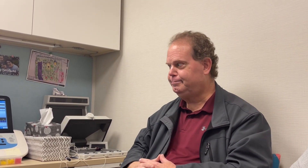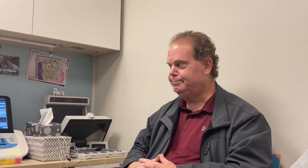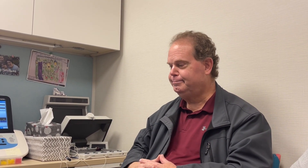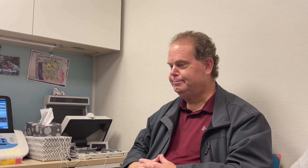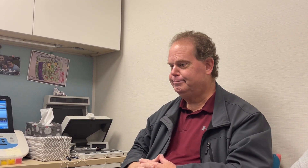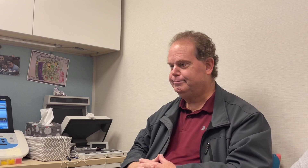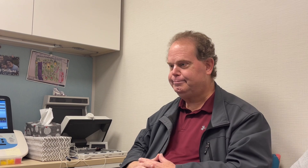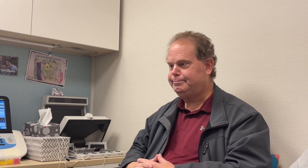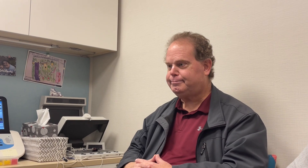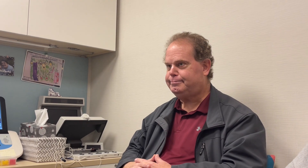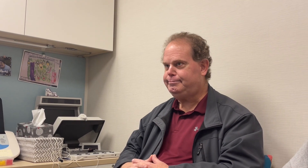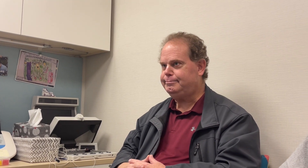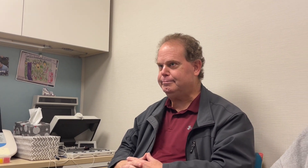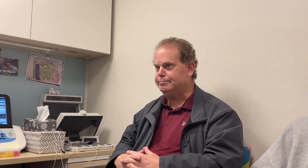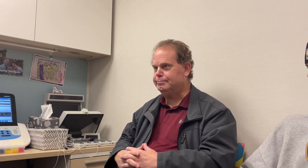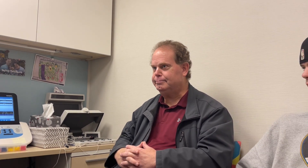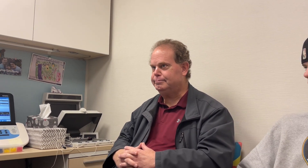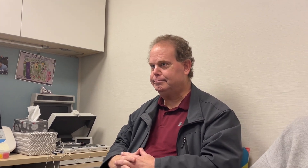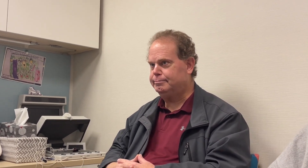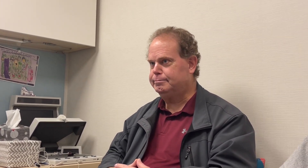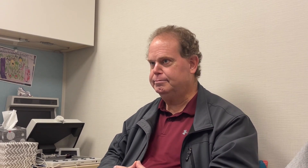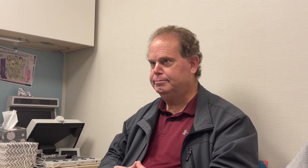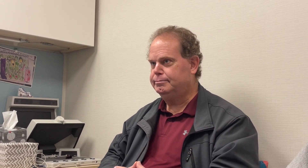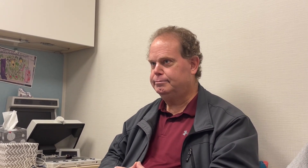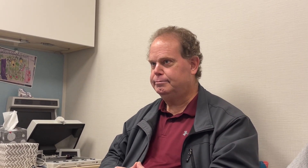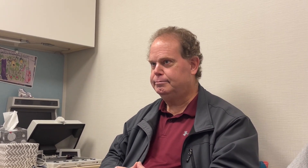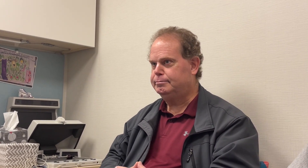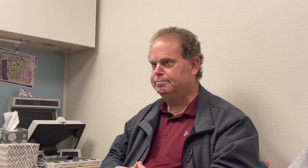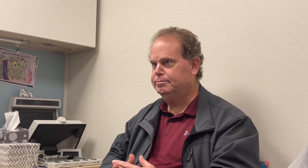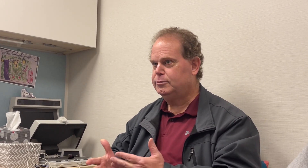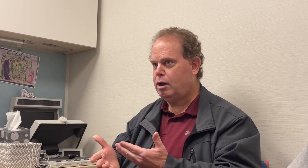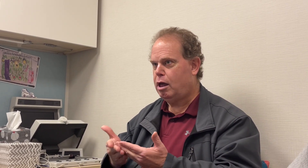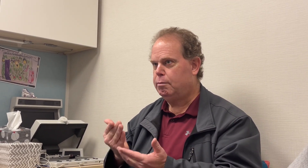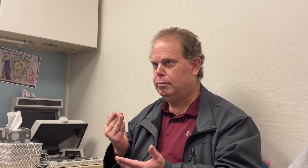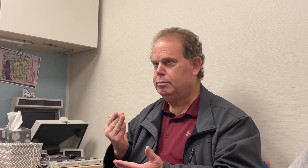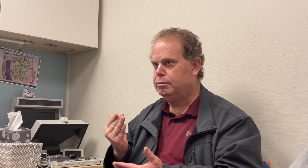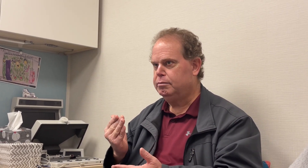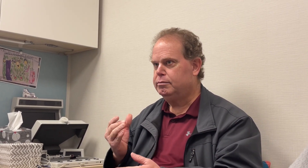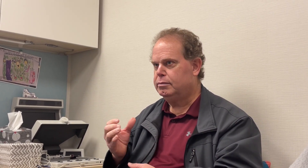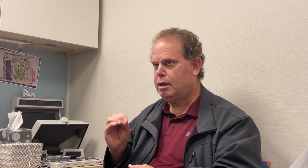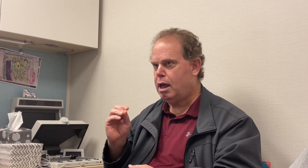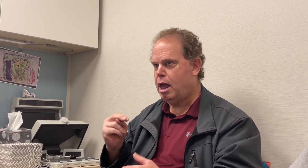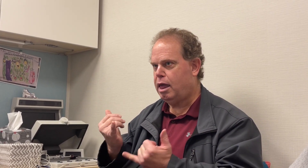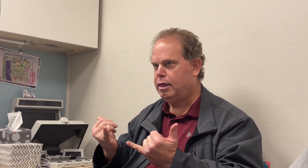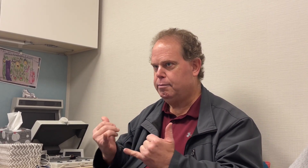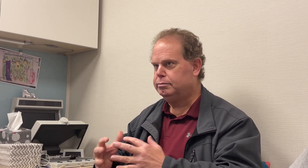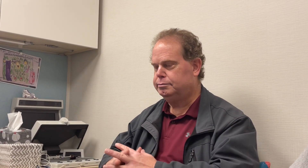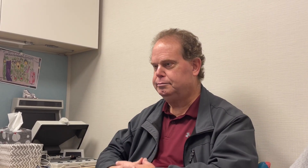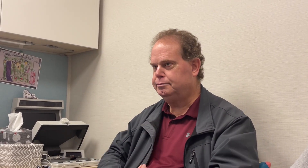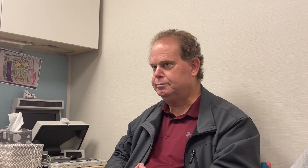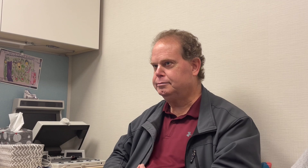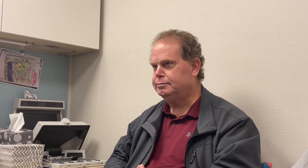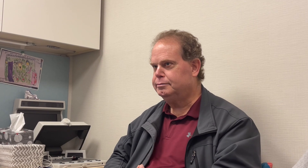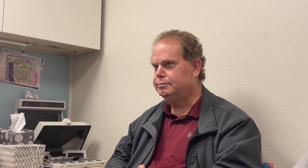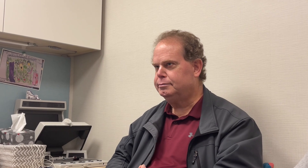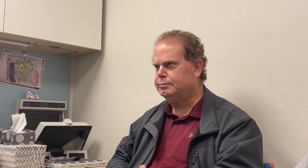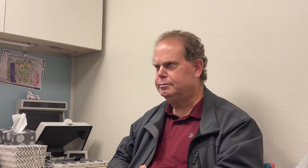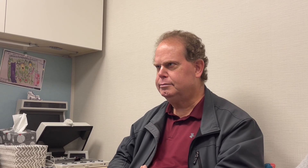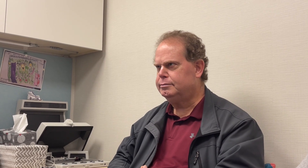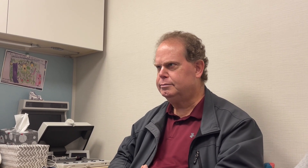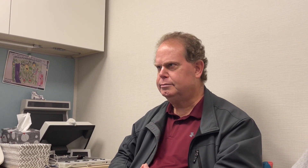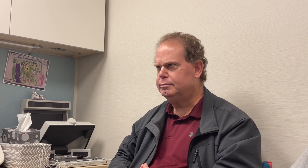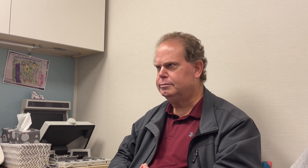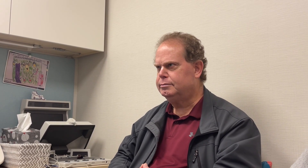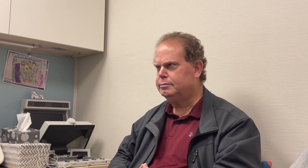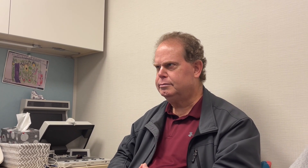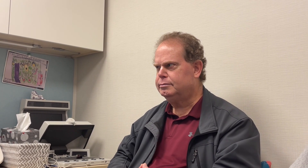there it is all right almost sorry there it is okay so it's on now yes yep yep do